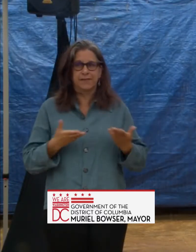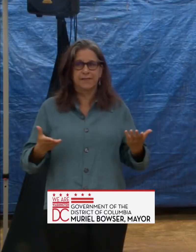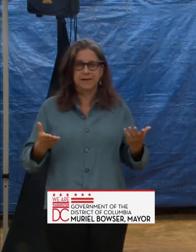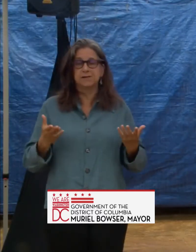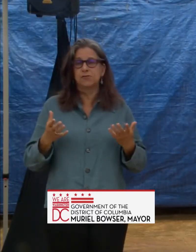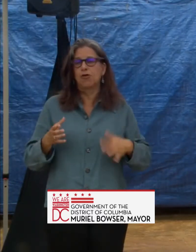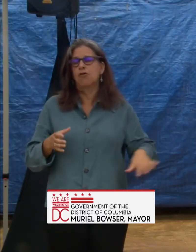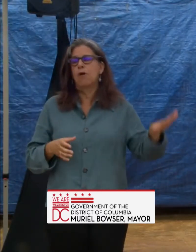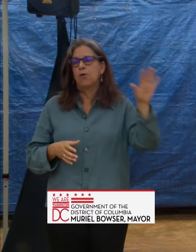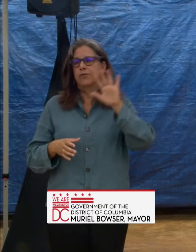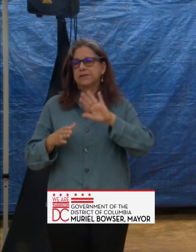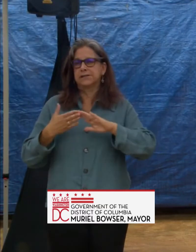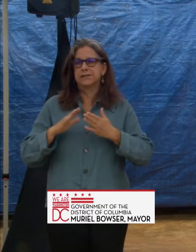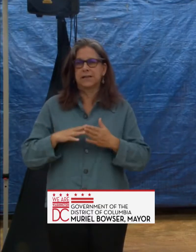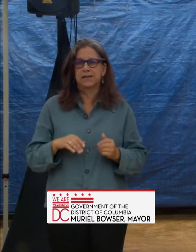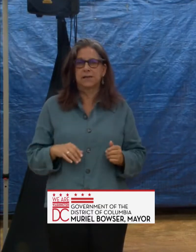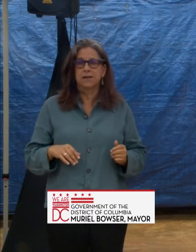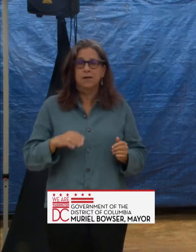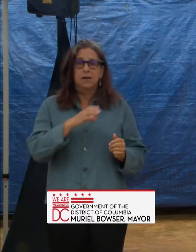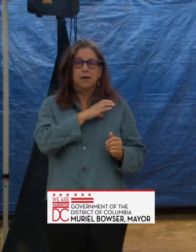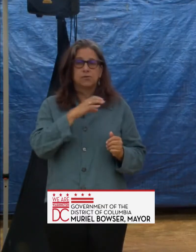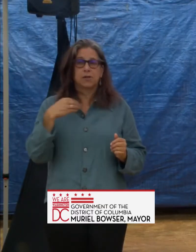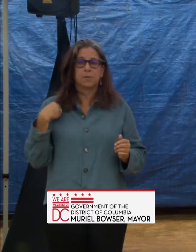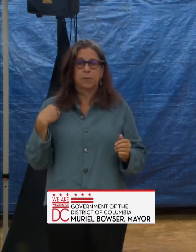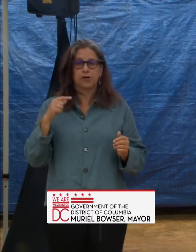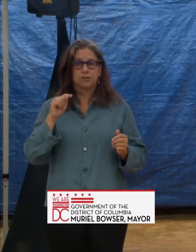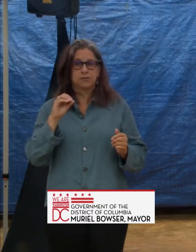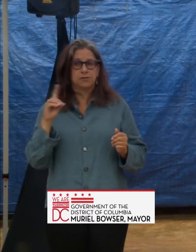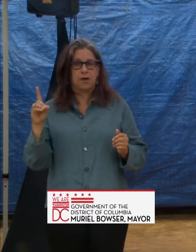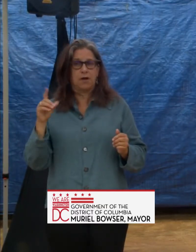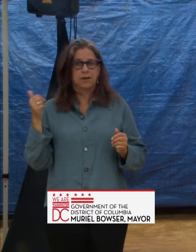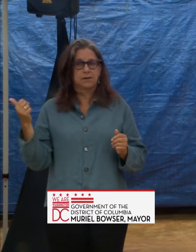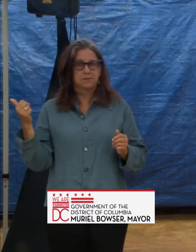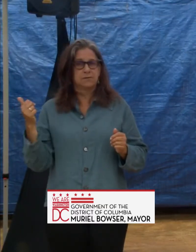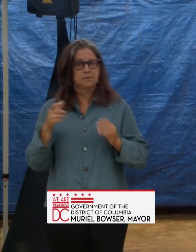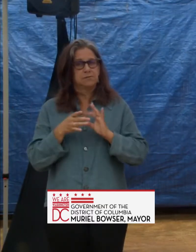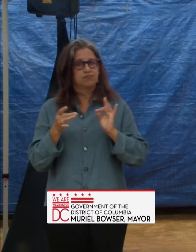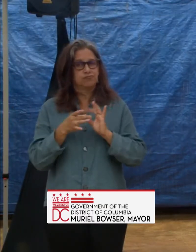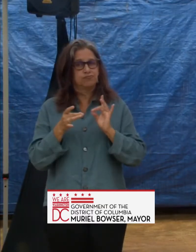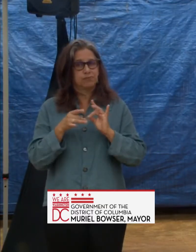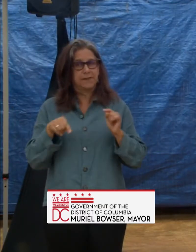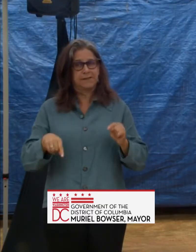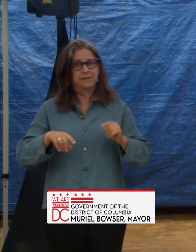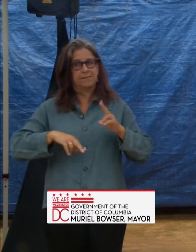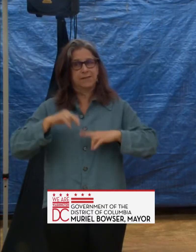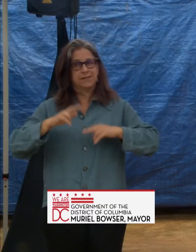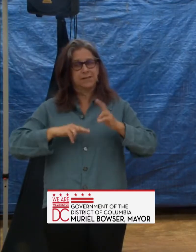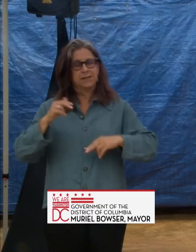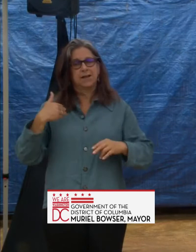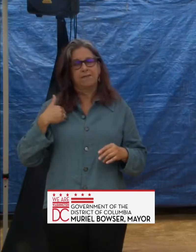AS COUNCILMEMBER TODD STATED EARLIER, THIS FACILITY HERE HAS AN HISTORICAL SIGNIFICANCE.